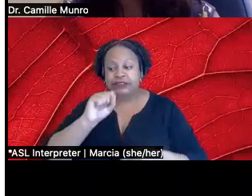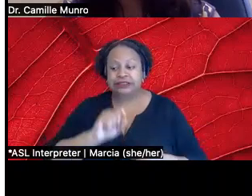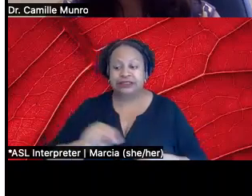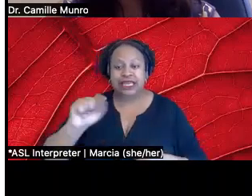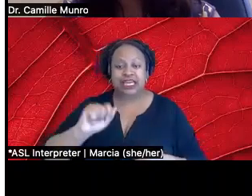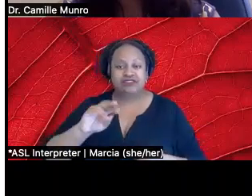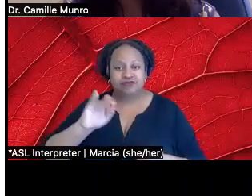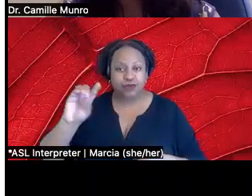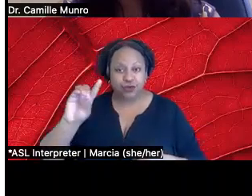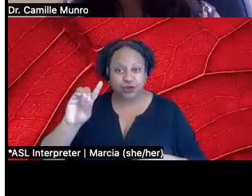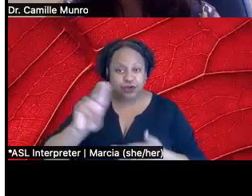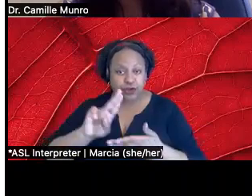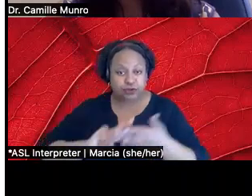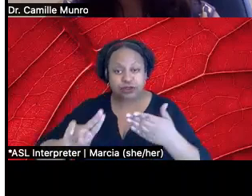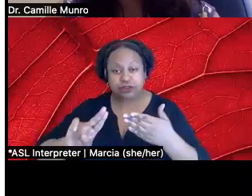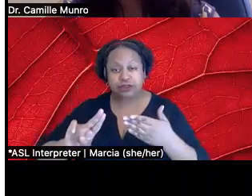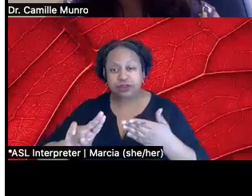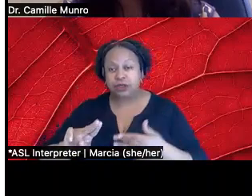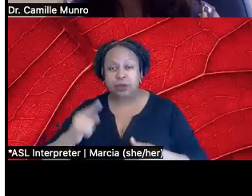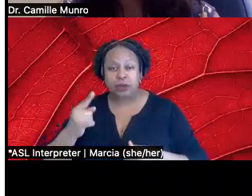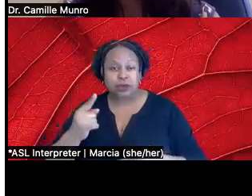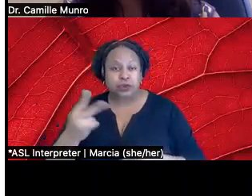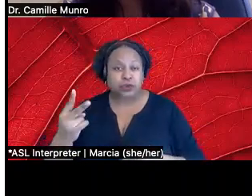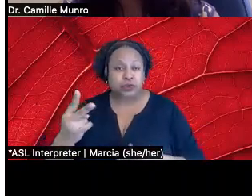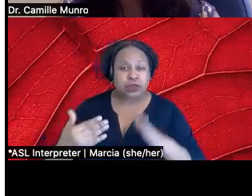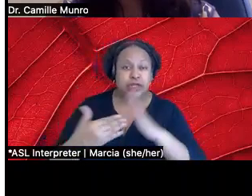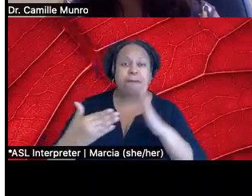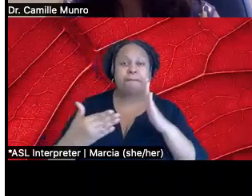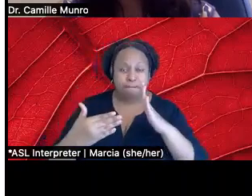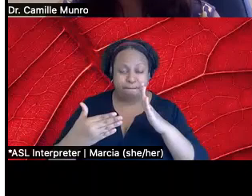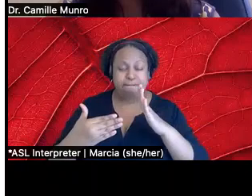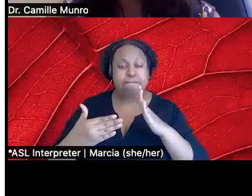one, top two or three institutions in terms of leadership in the States.